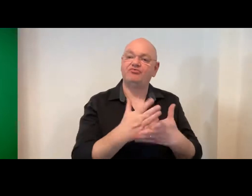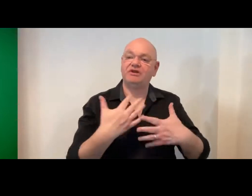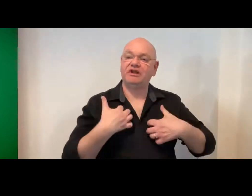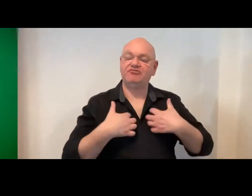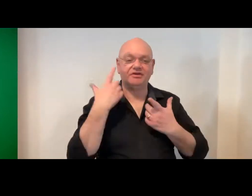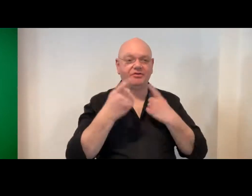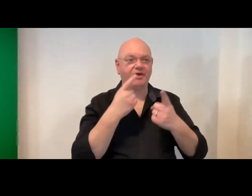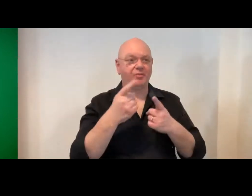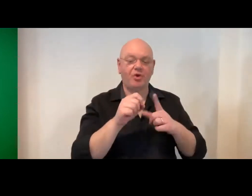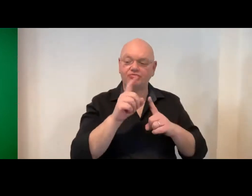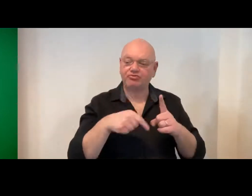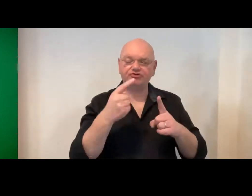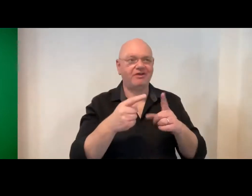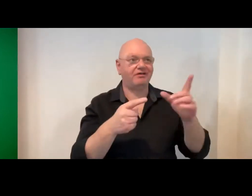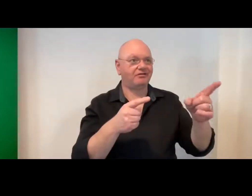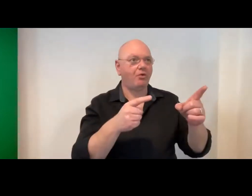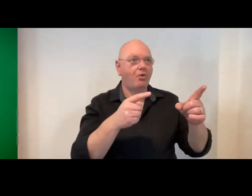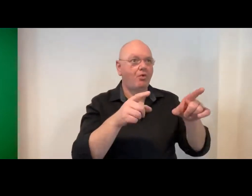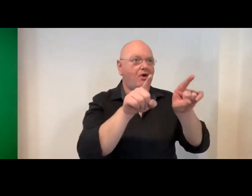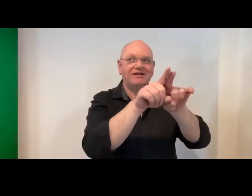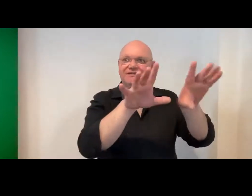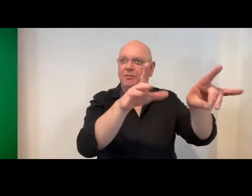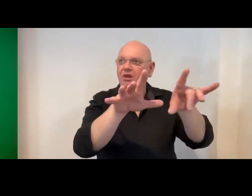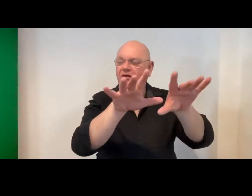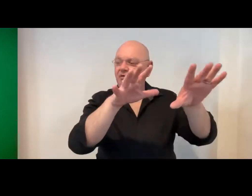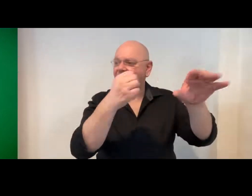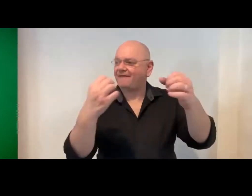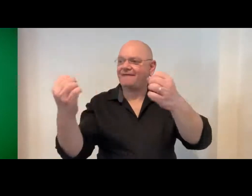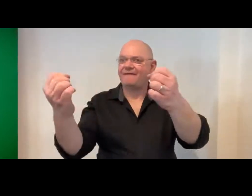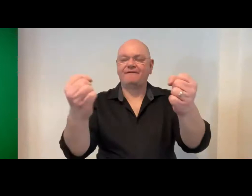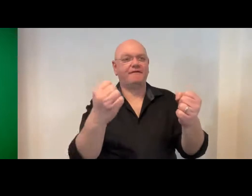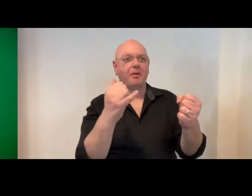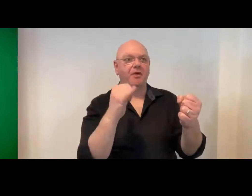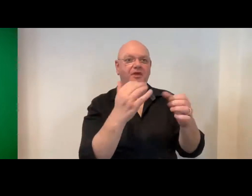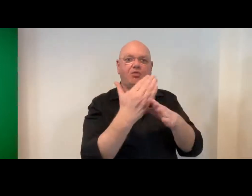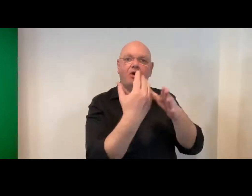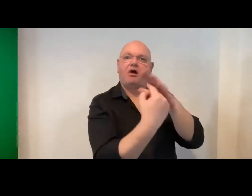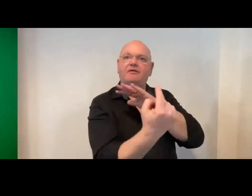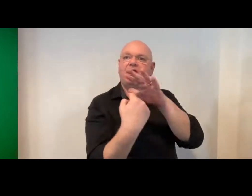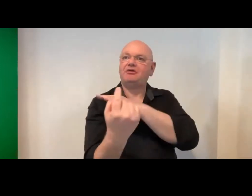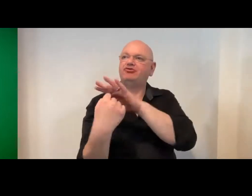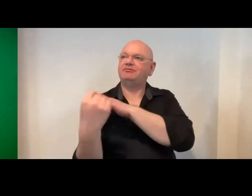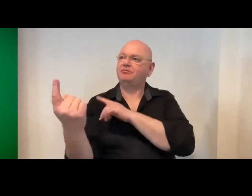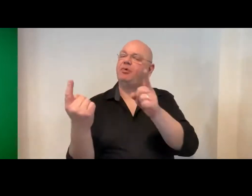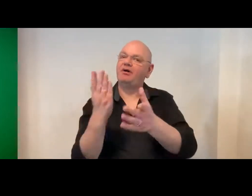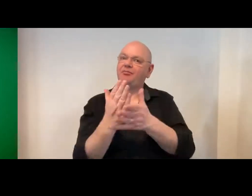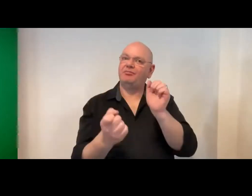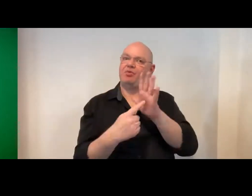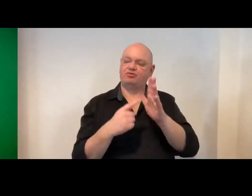I just think it goes to prove what a little twinkle in your eye can achieve with the right people around the table.